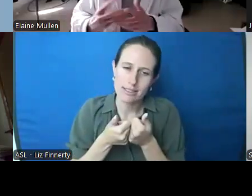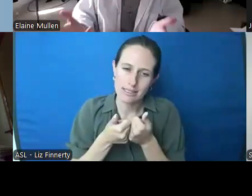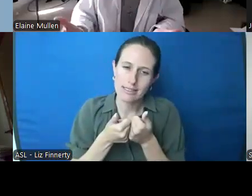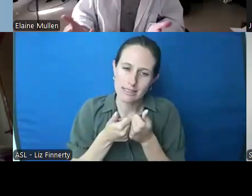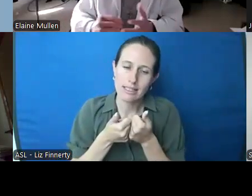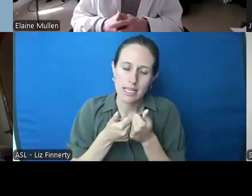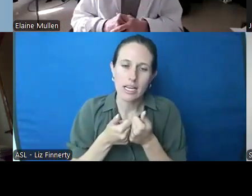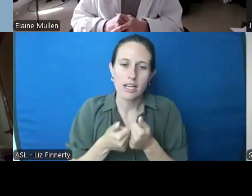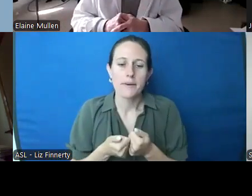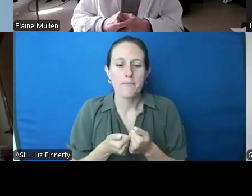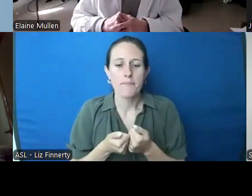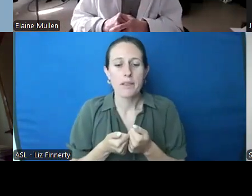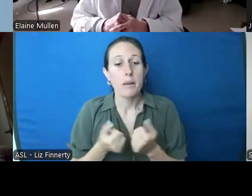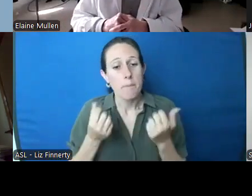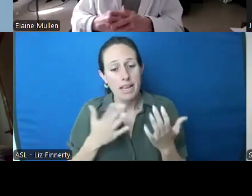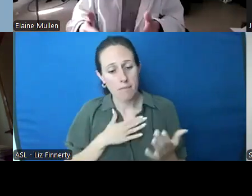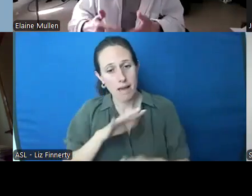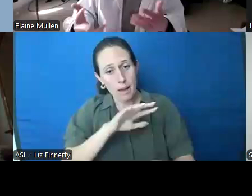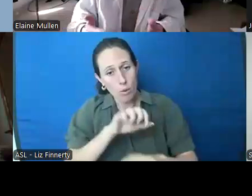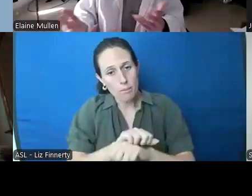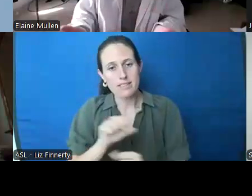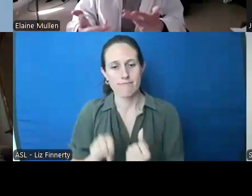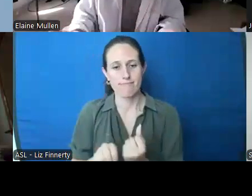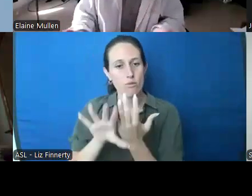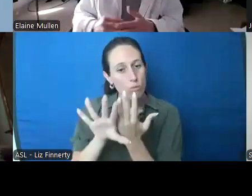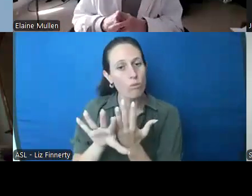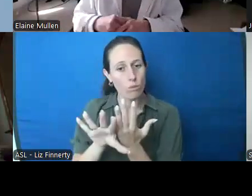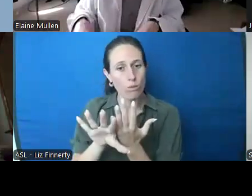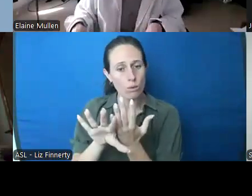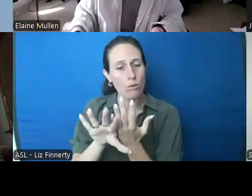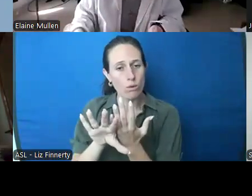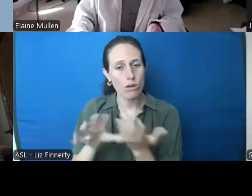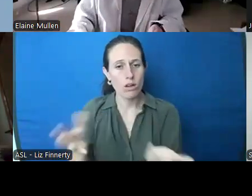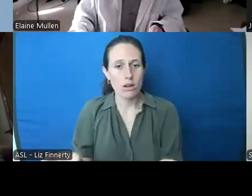I do a lot of telehealth and video appointments. I had to